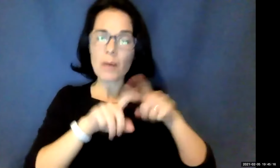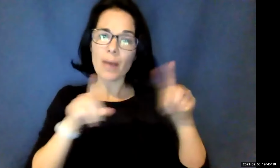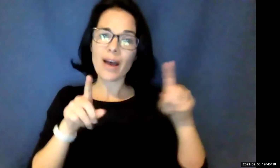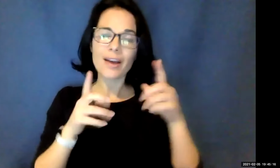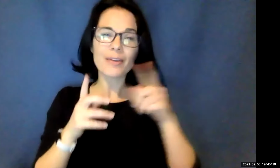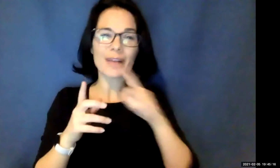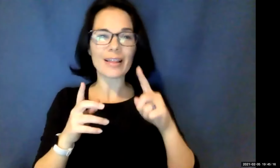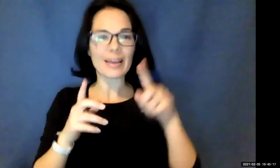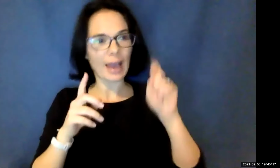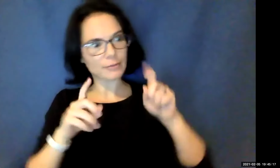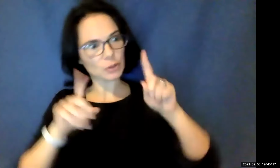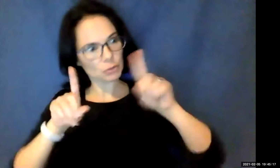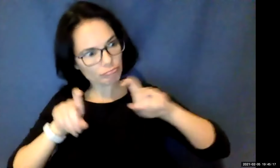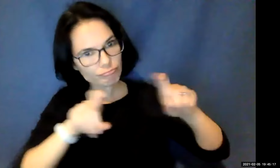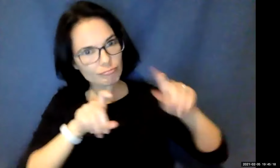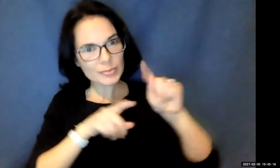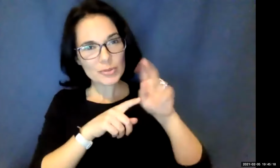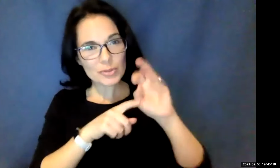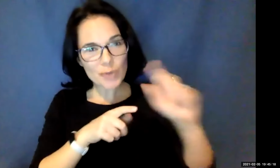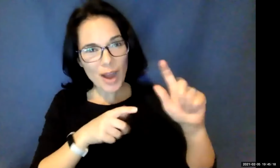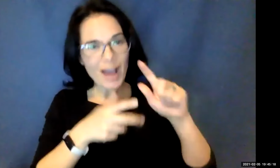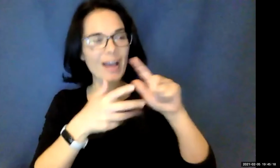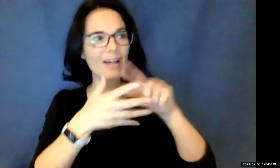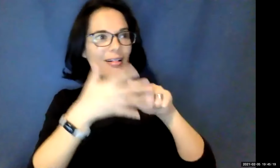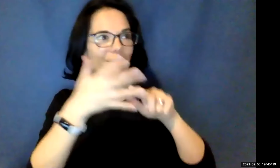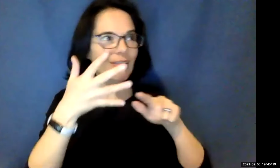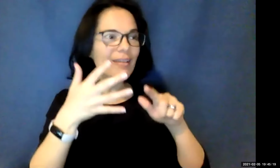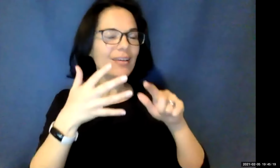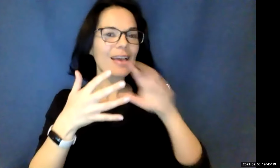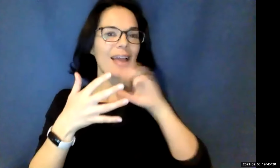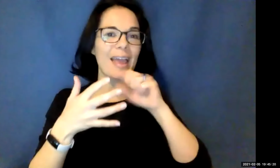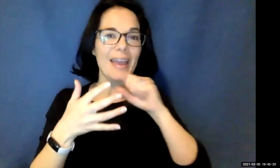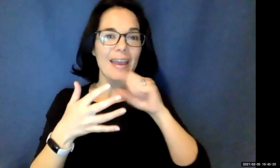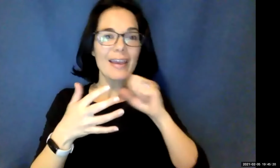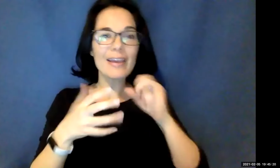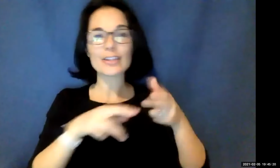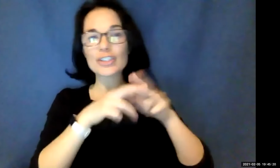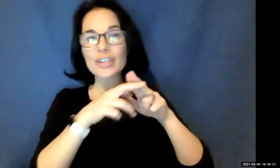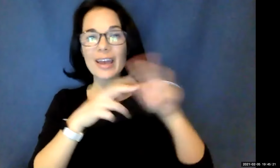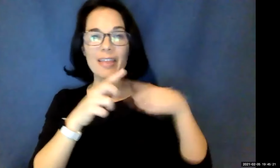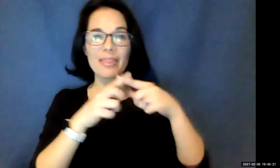then we have to get those individuals vaccinated. So, you know, there is definitely a process.